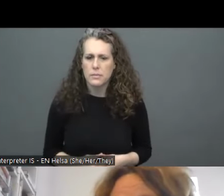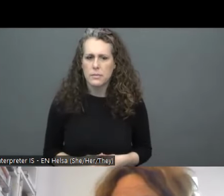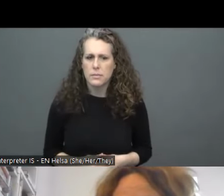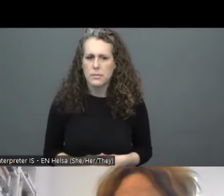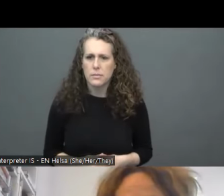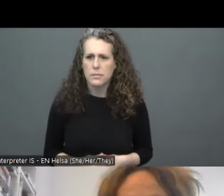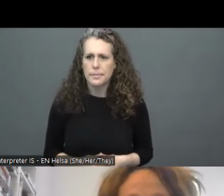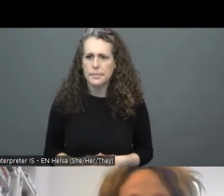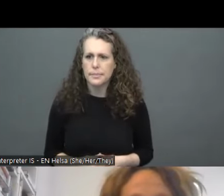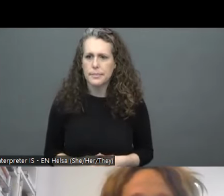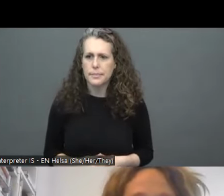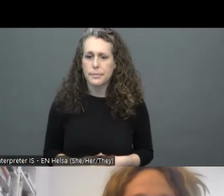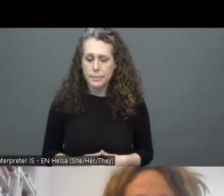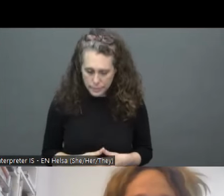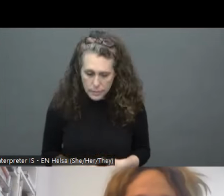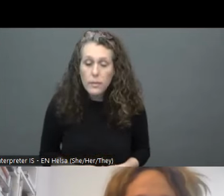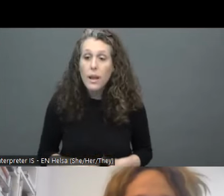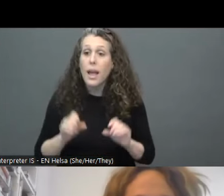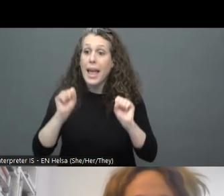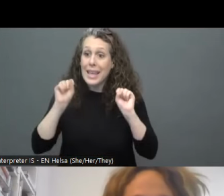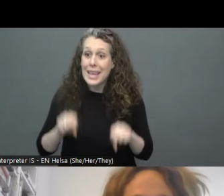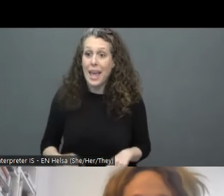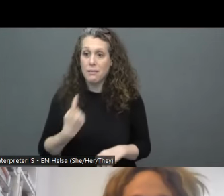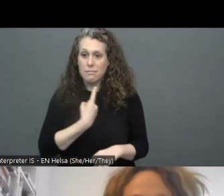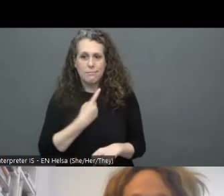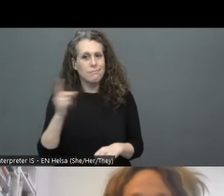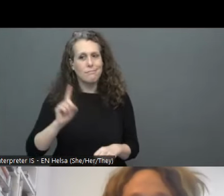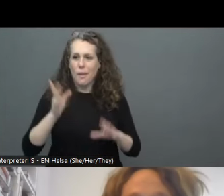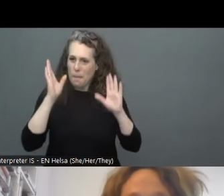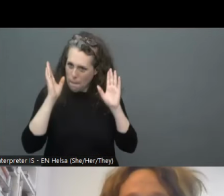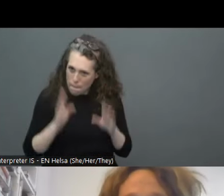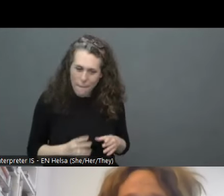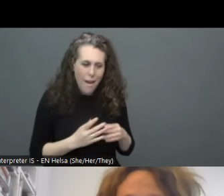participatory. I will speak later to that. The target group